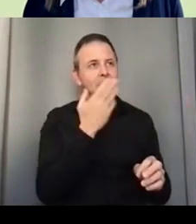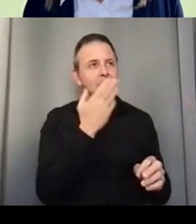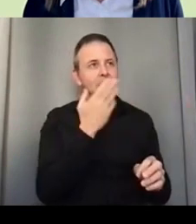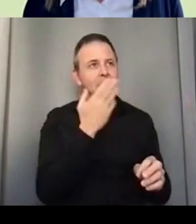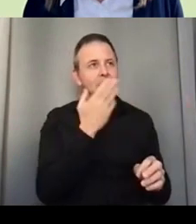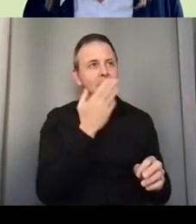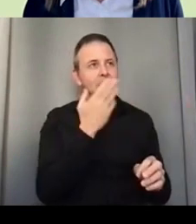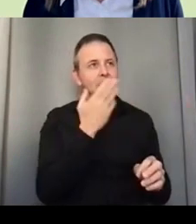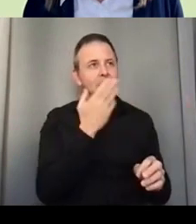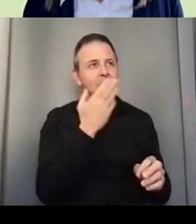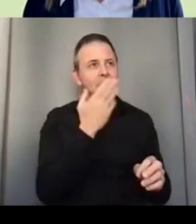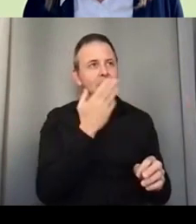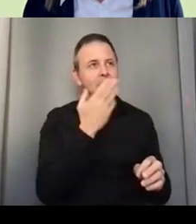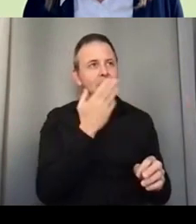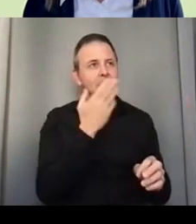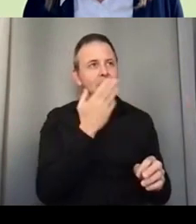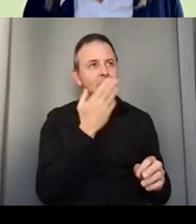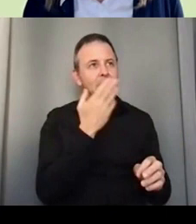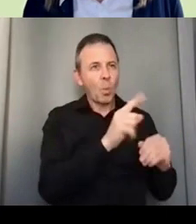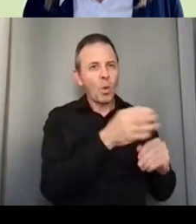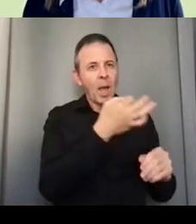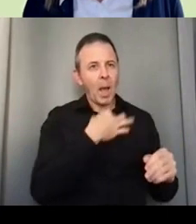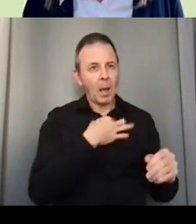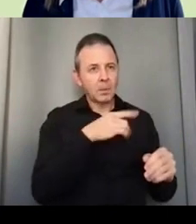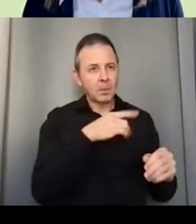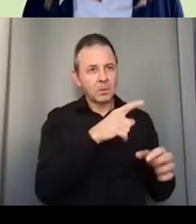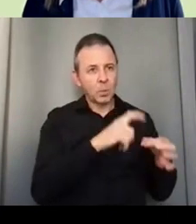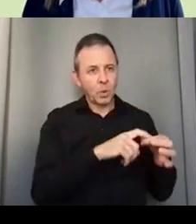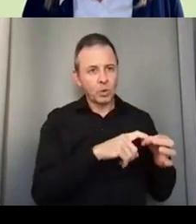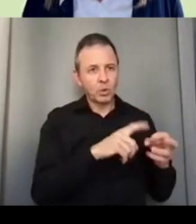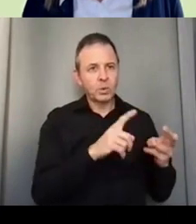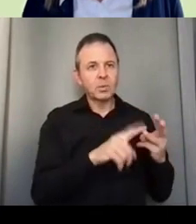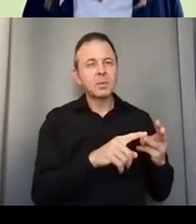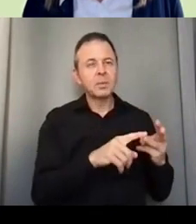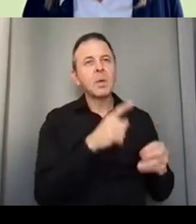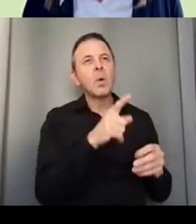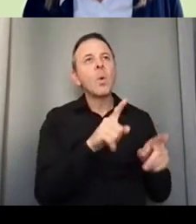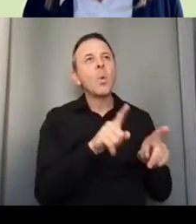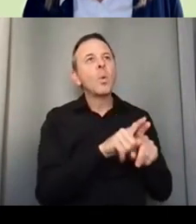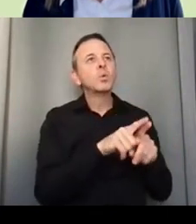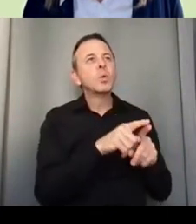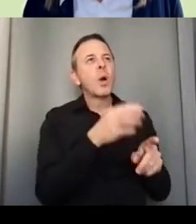processes around what they you can also request them to Pro provide this